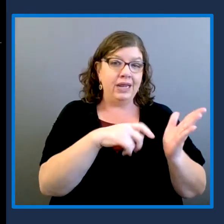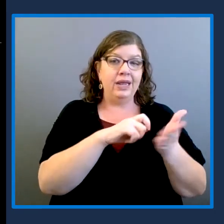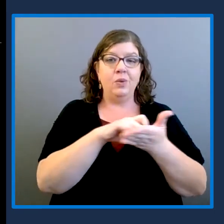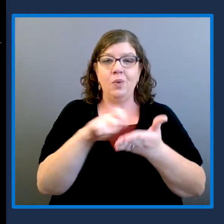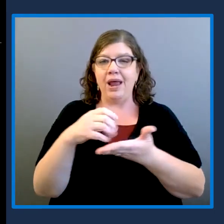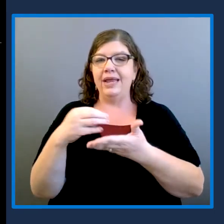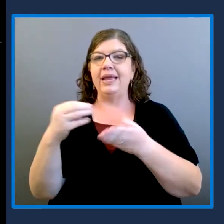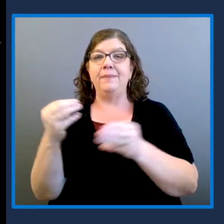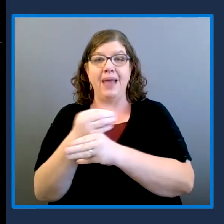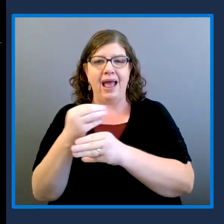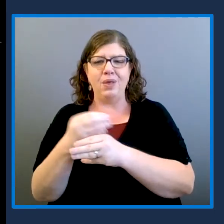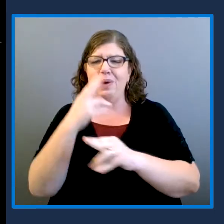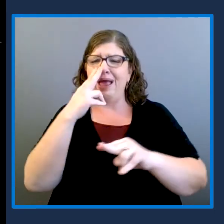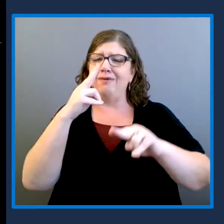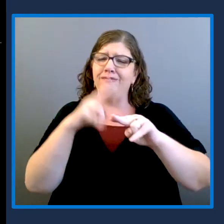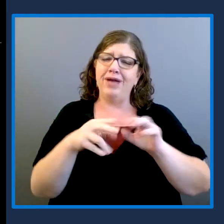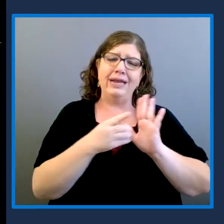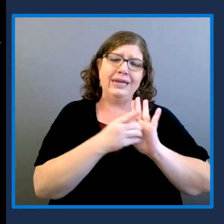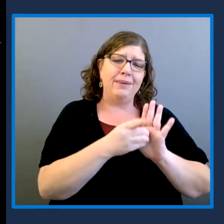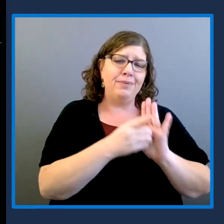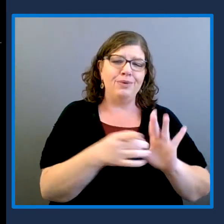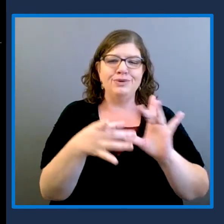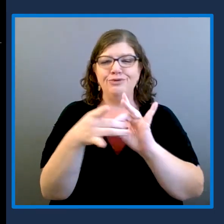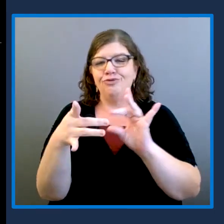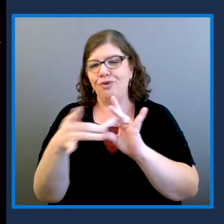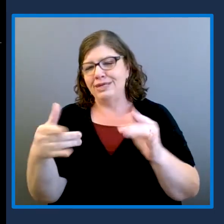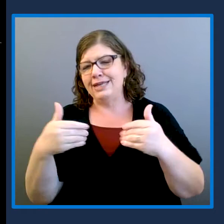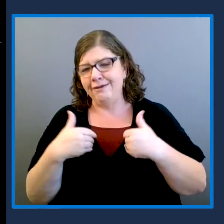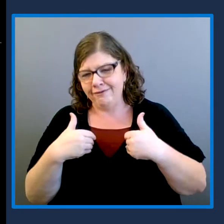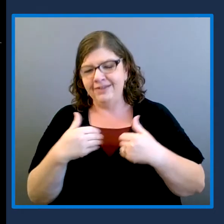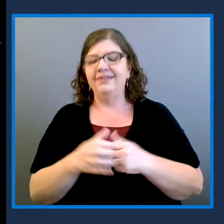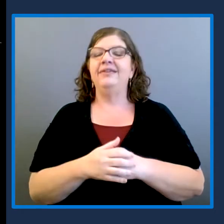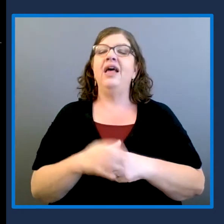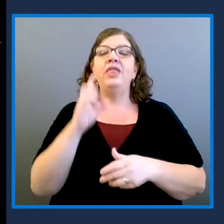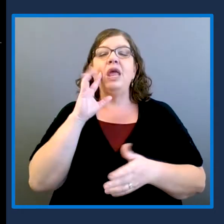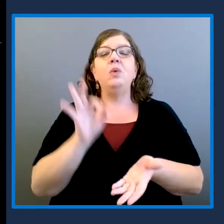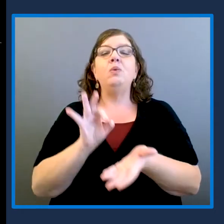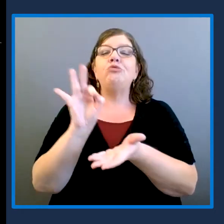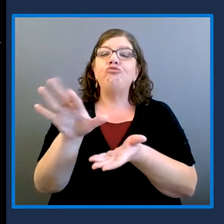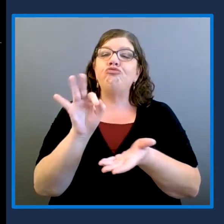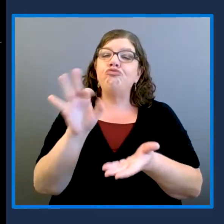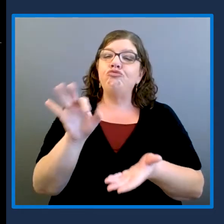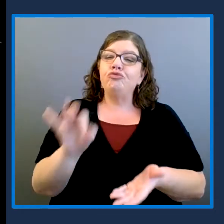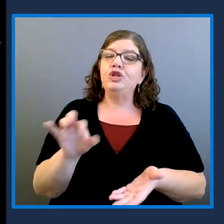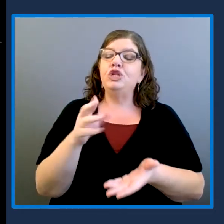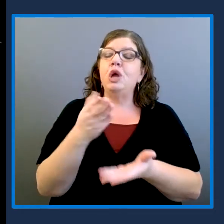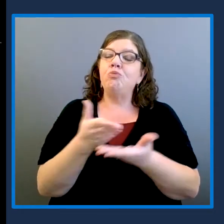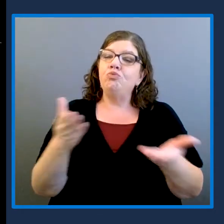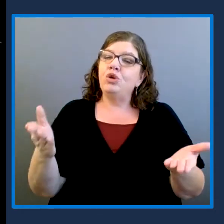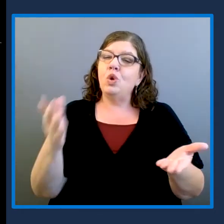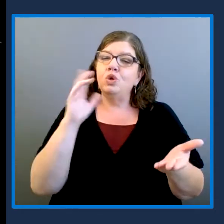writing and math and we have some fun demos and stories to share with you and then we'll be sharing some resources for how you can learn more